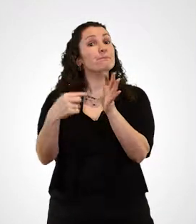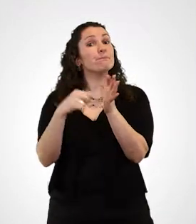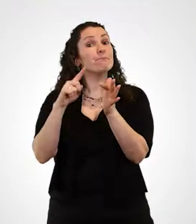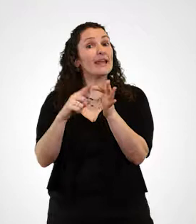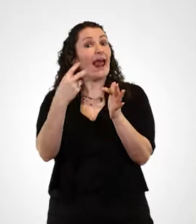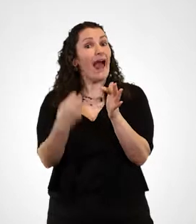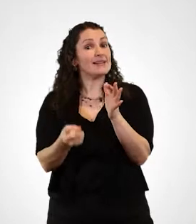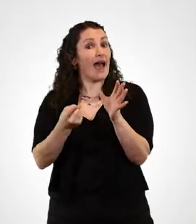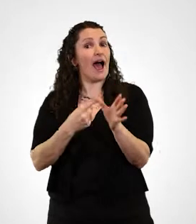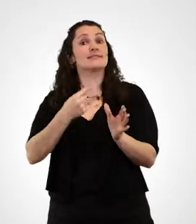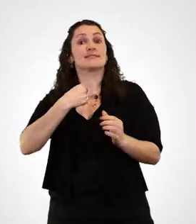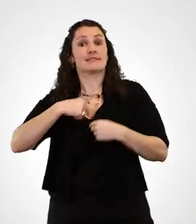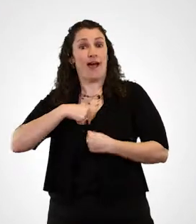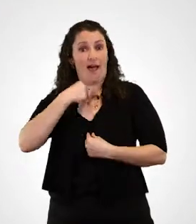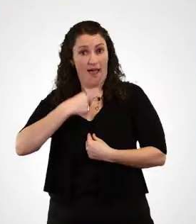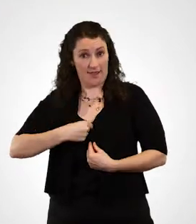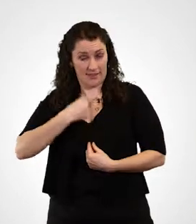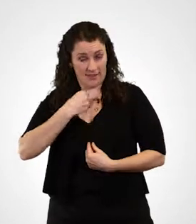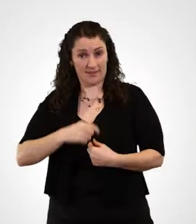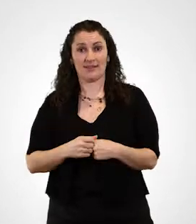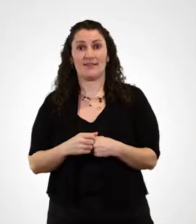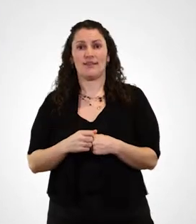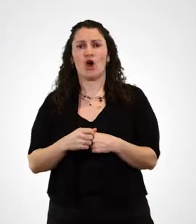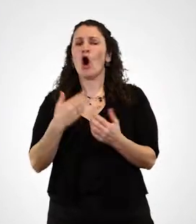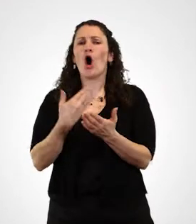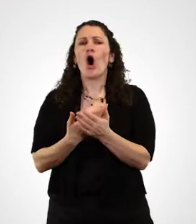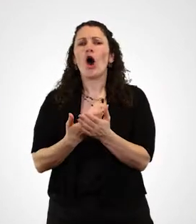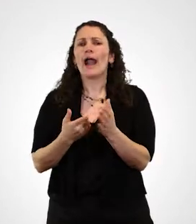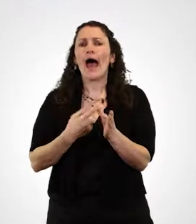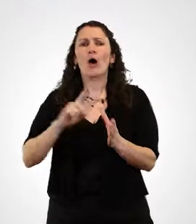A tie. TEACHER: A tie on a what? A tie on a shoe?